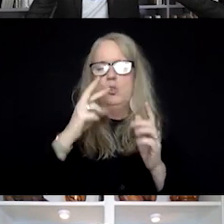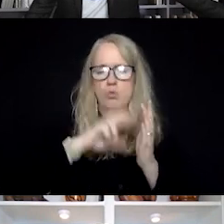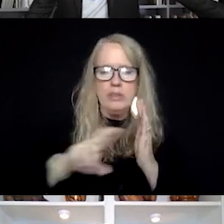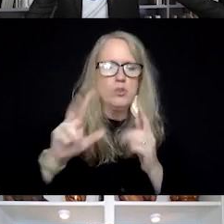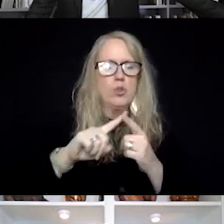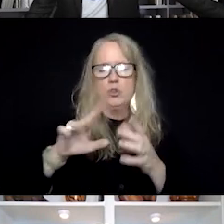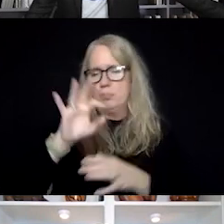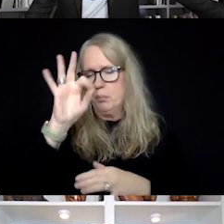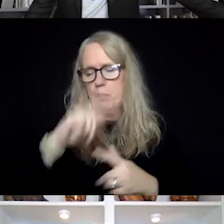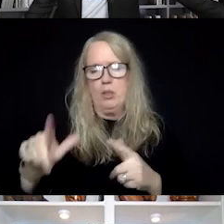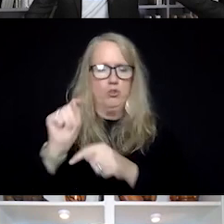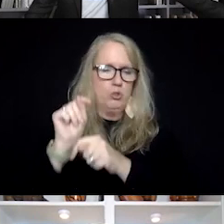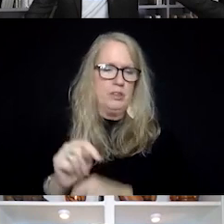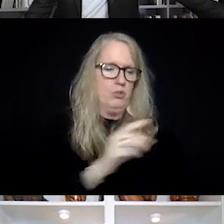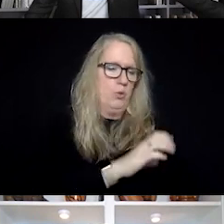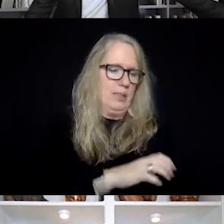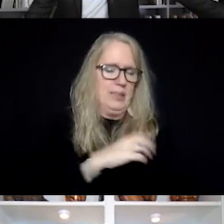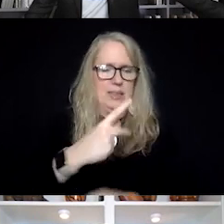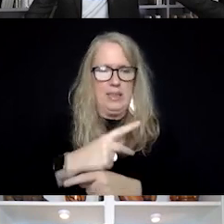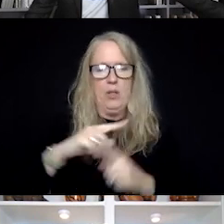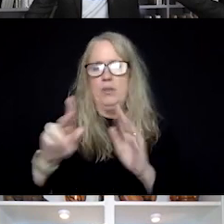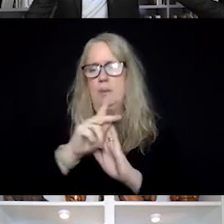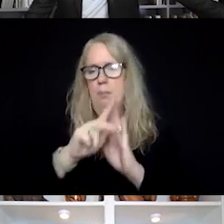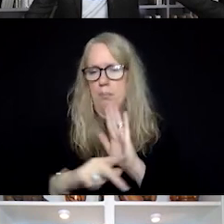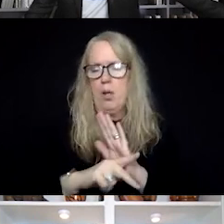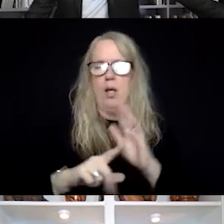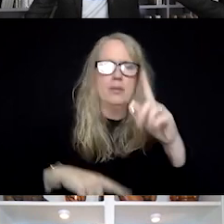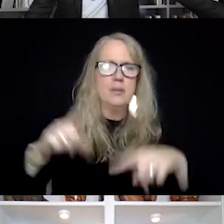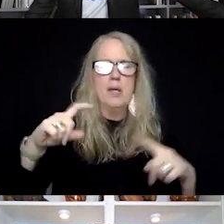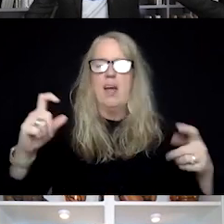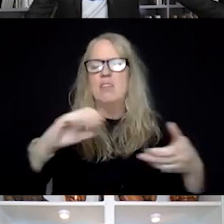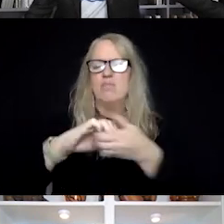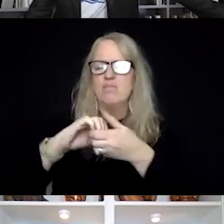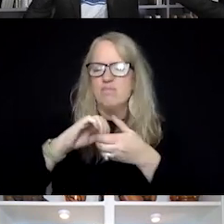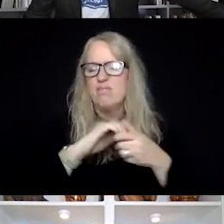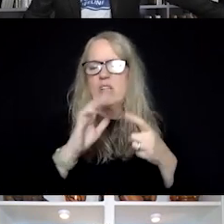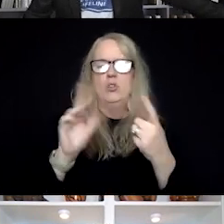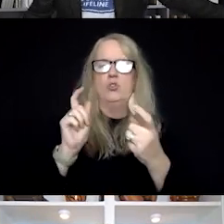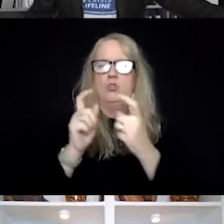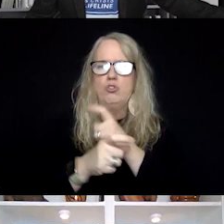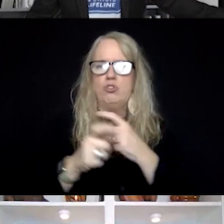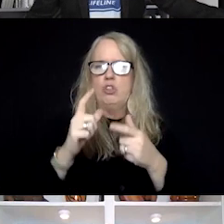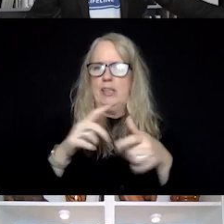TRADITION CARE AND POLICIES TO CHANGE THE STATUS QUO. THAT IS